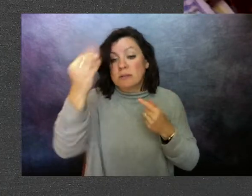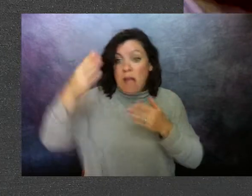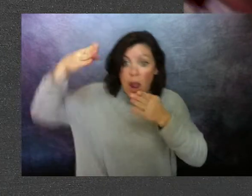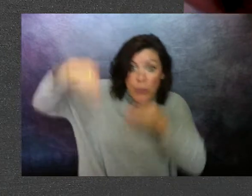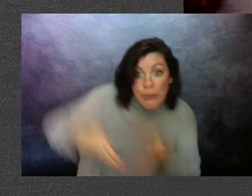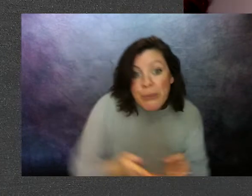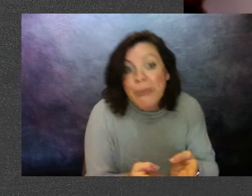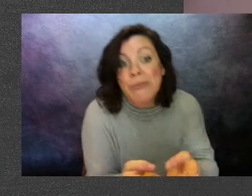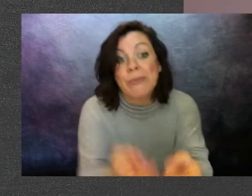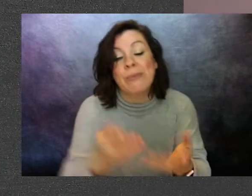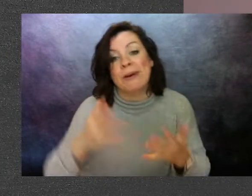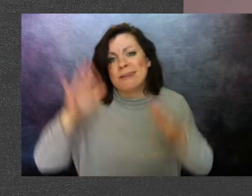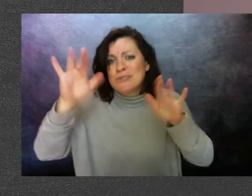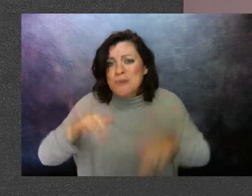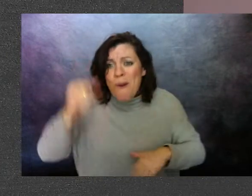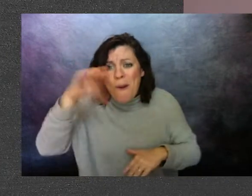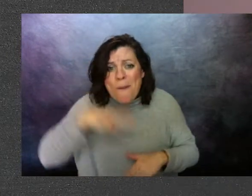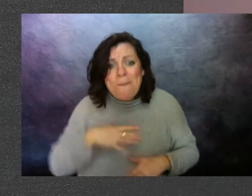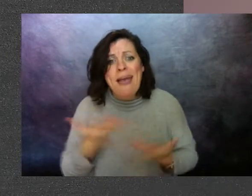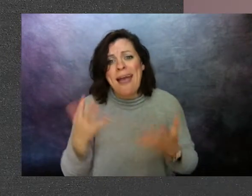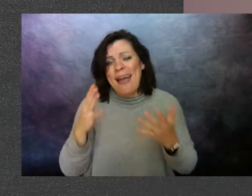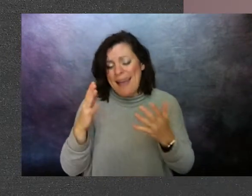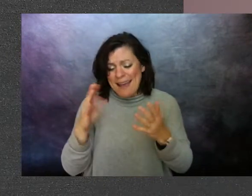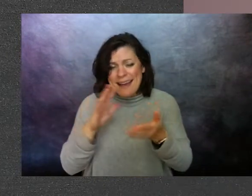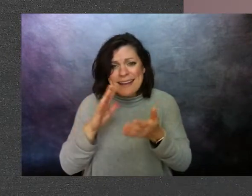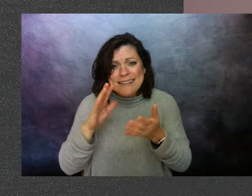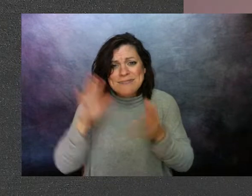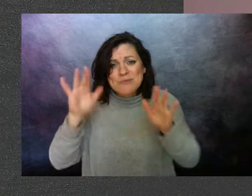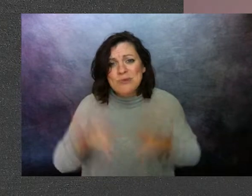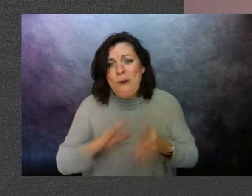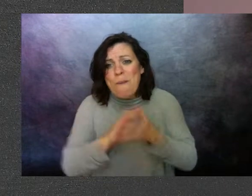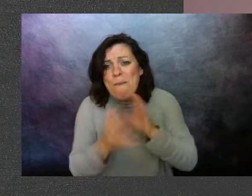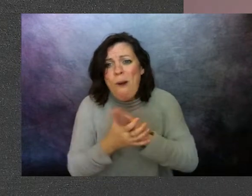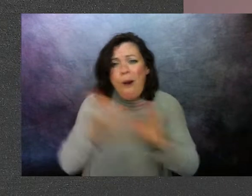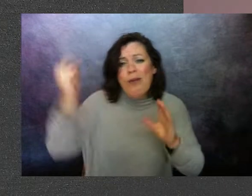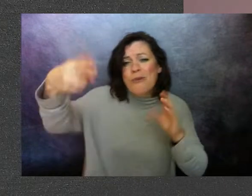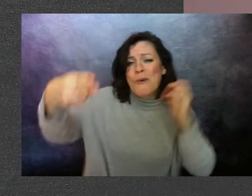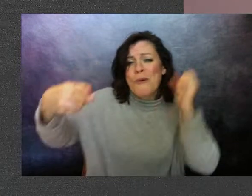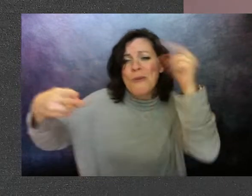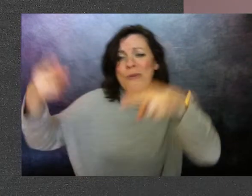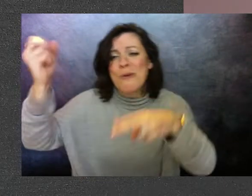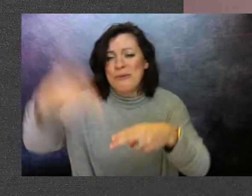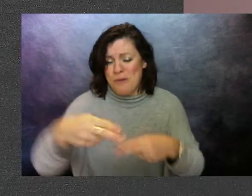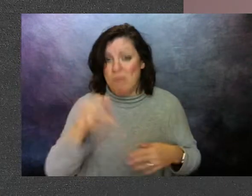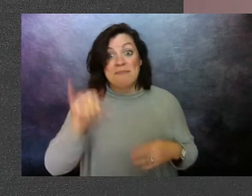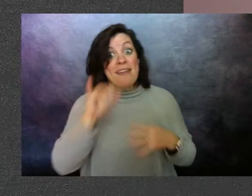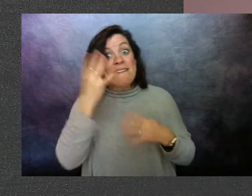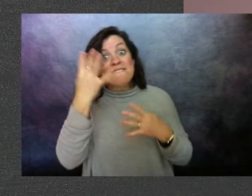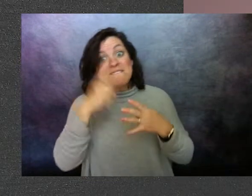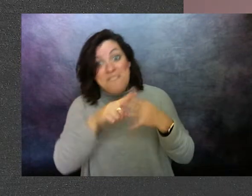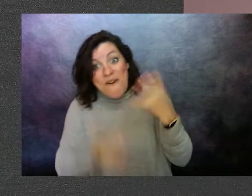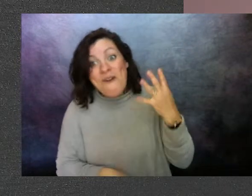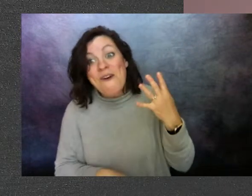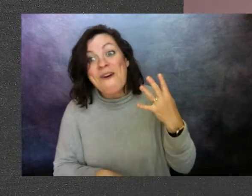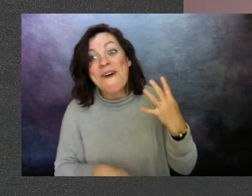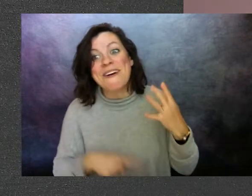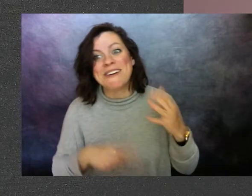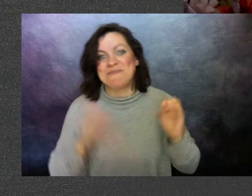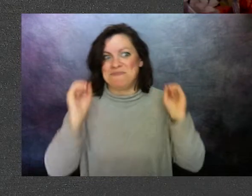and you have all of those snowballs. There are so many activities that you can do during the four seasons.